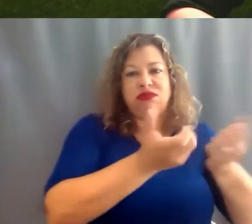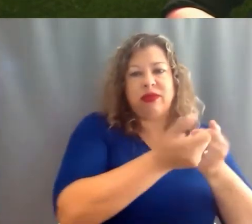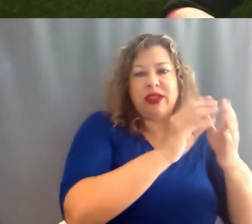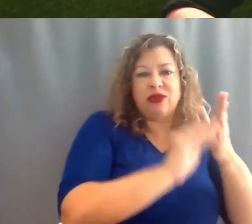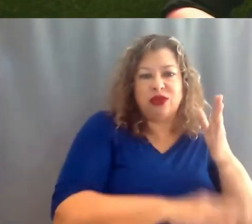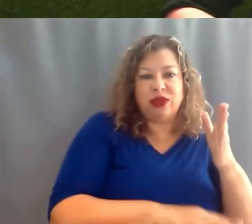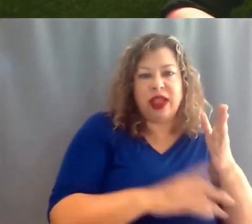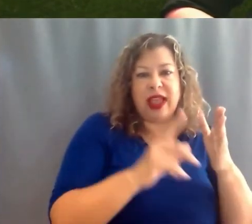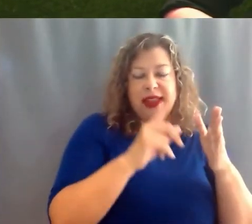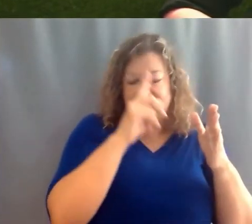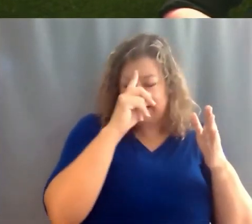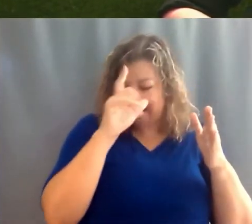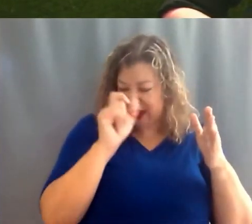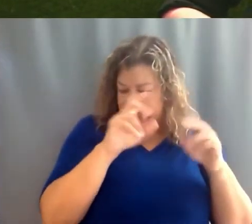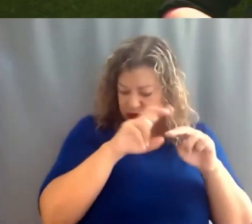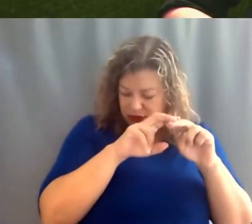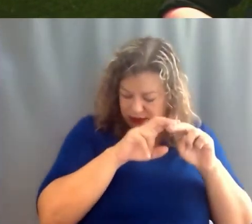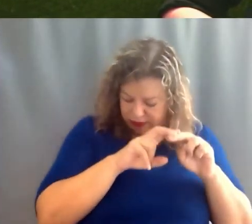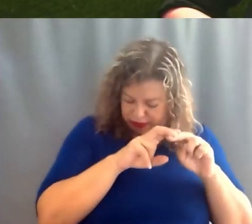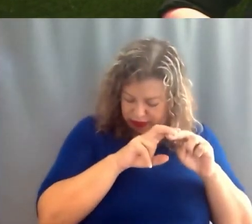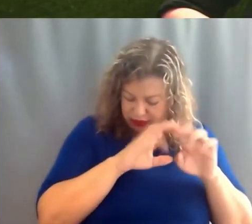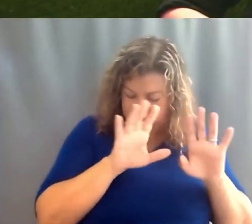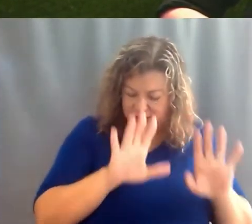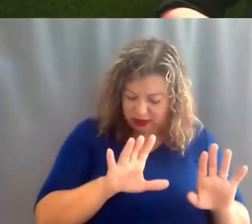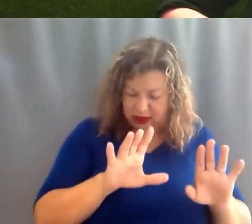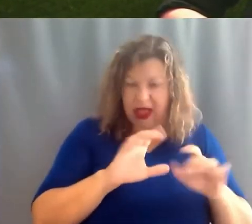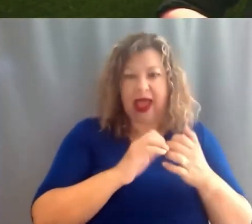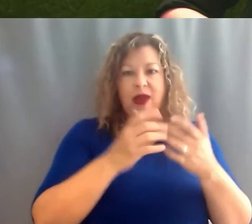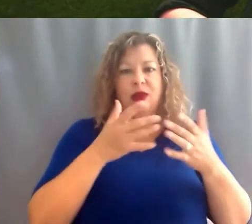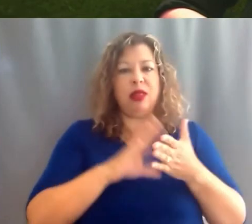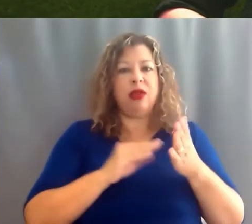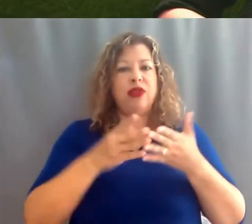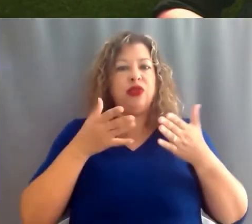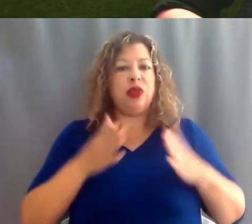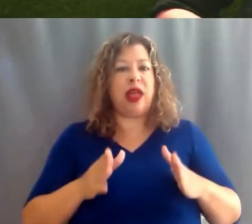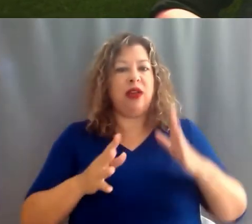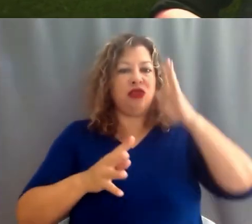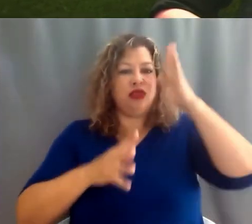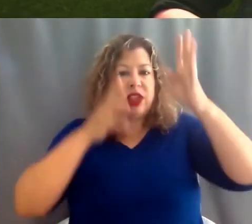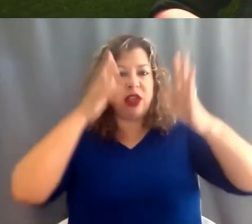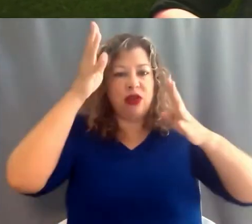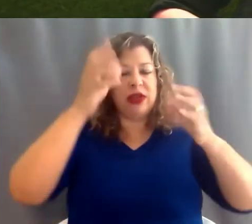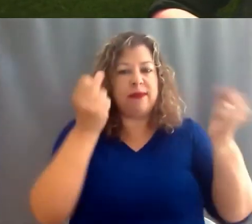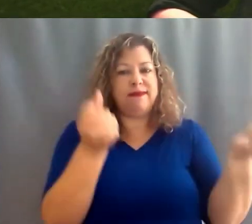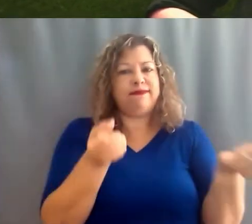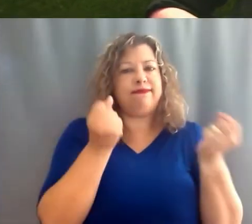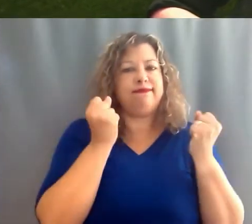How do I learn to allow. Create multiple avenues for youth to tap into those emotions, and create from them?